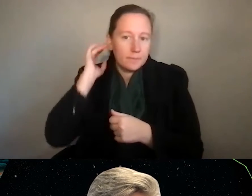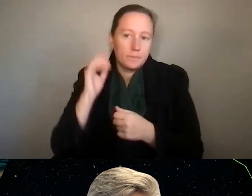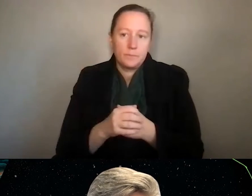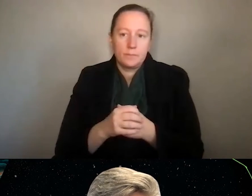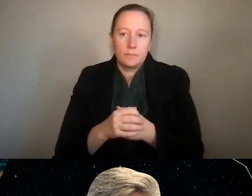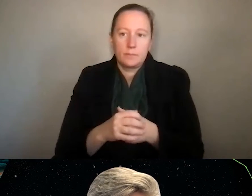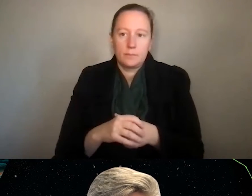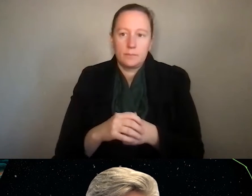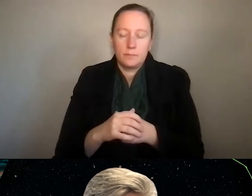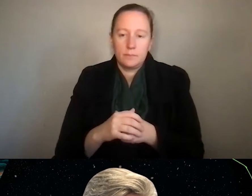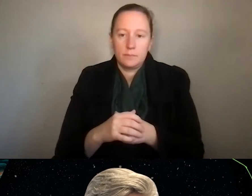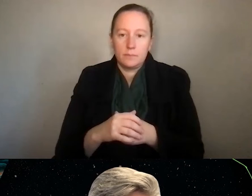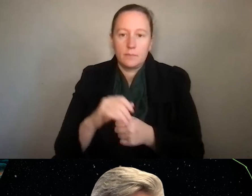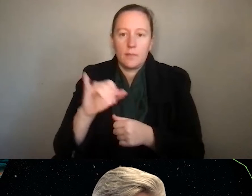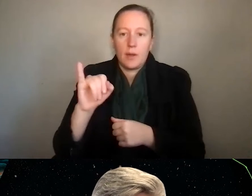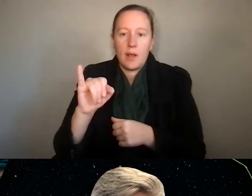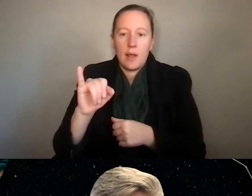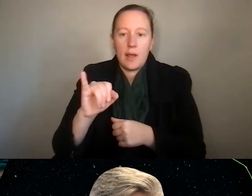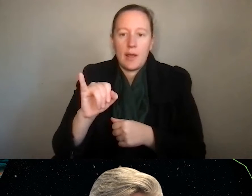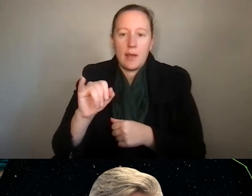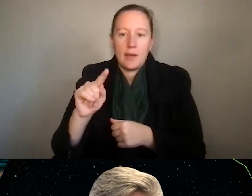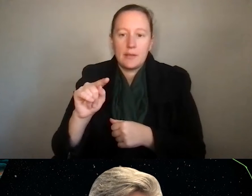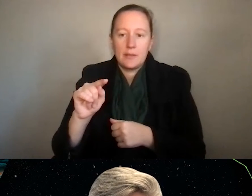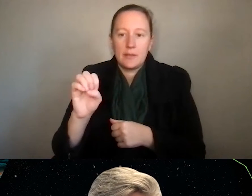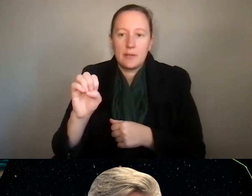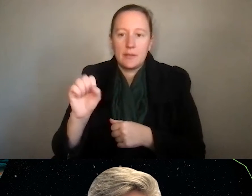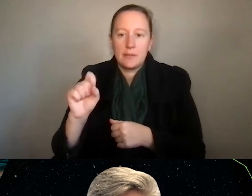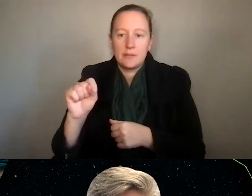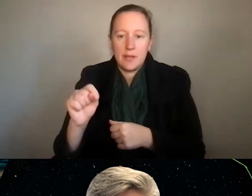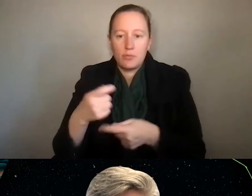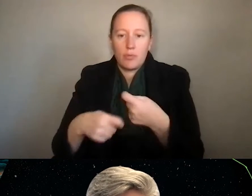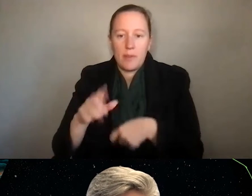Is ITEST being replaced by ITEST RC?